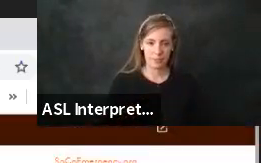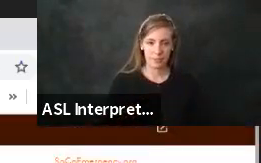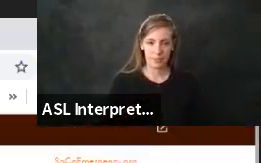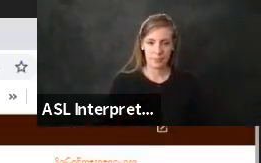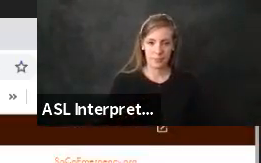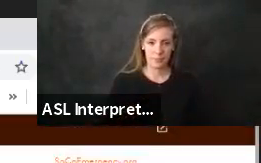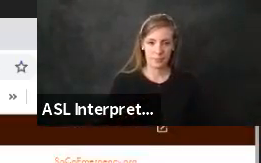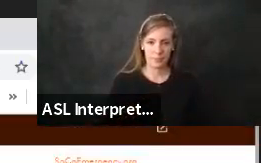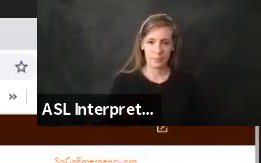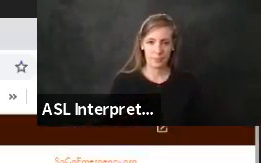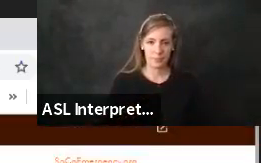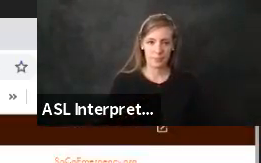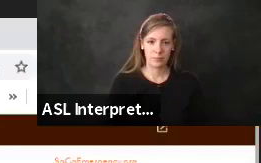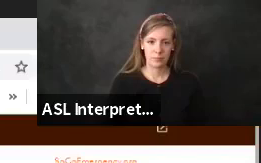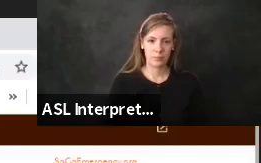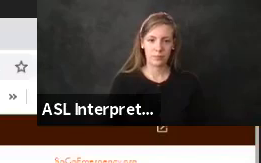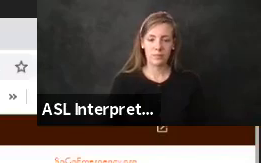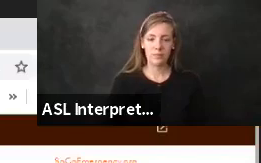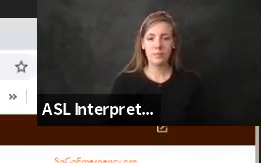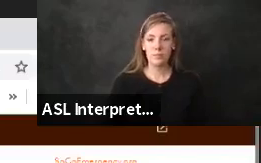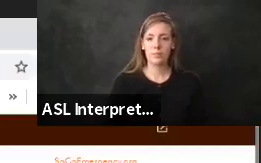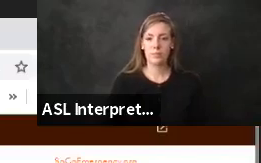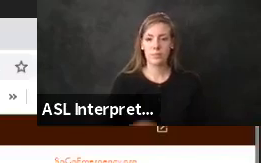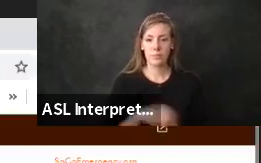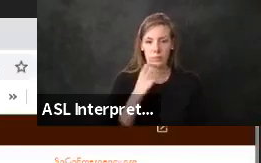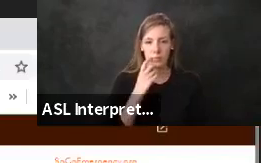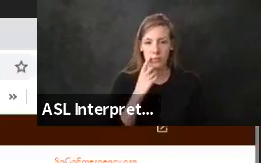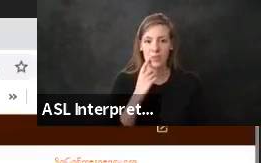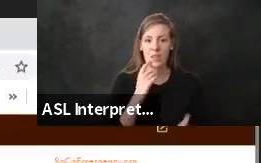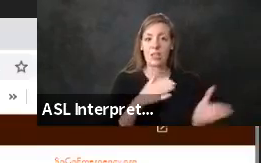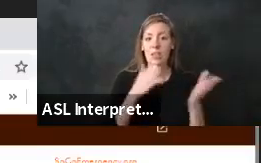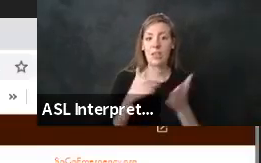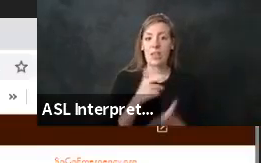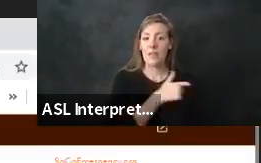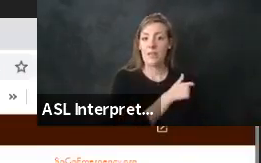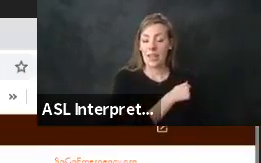You can look at vaccination